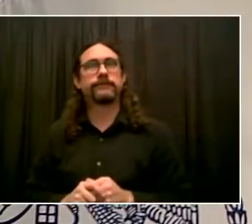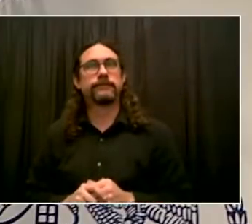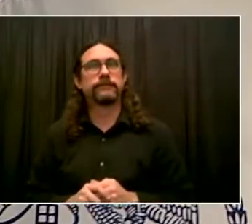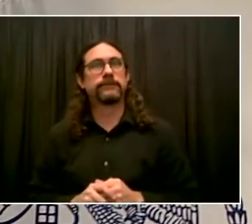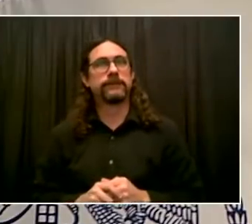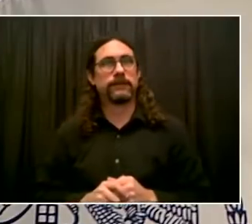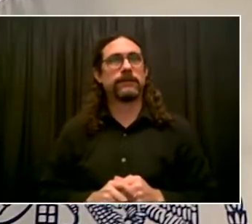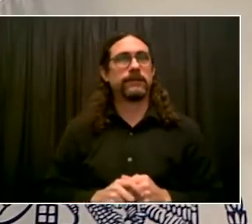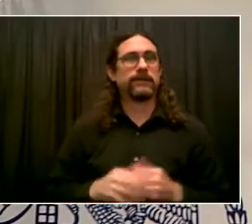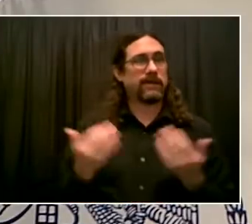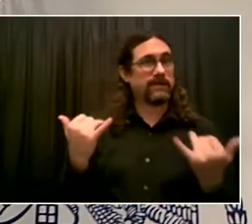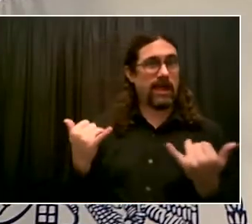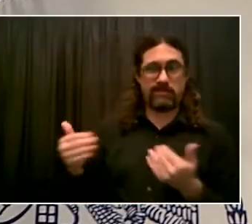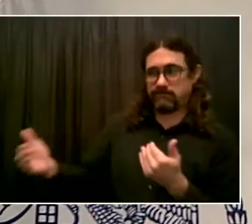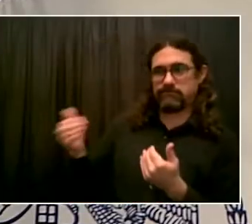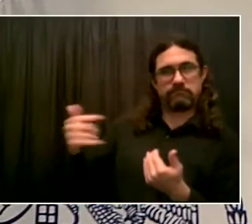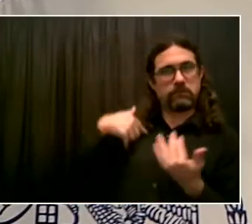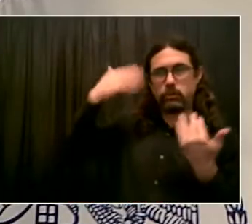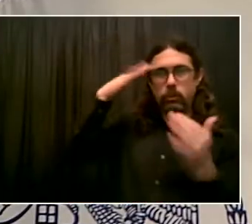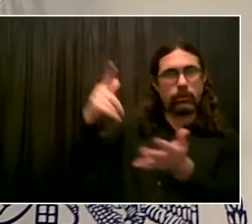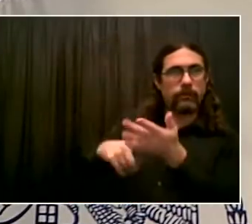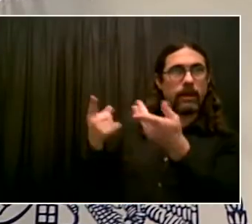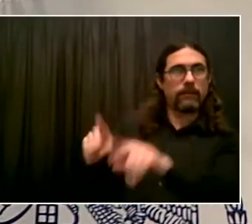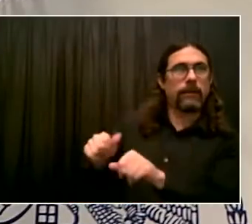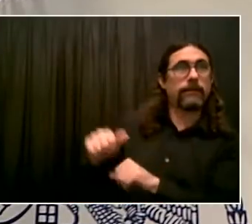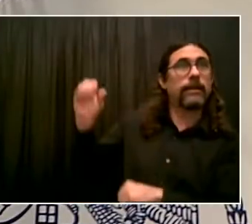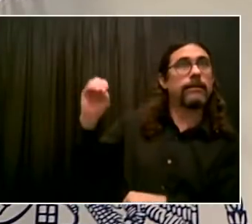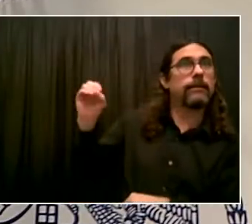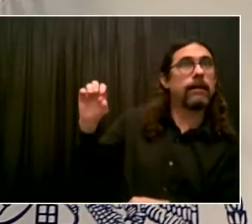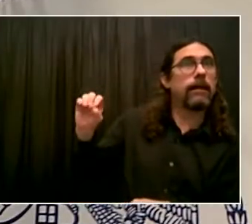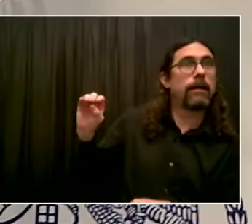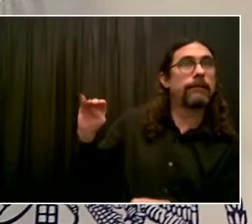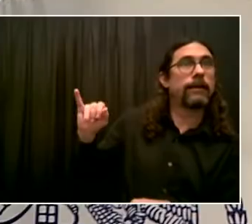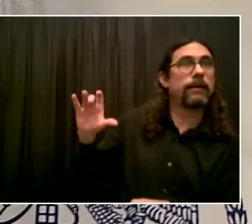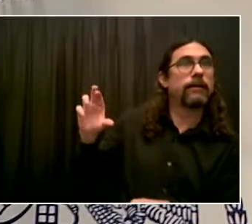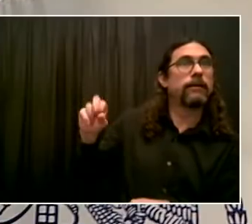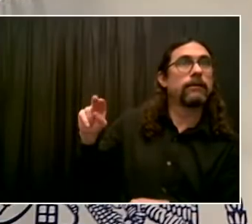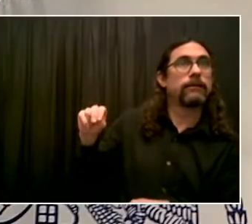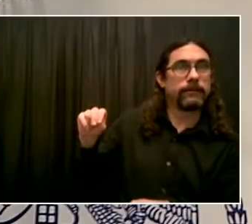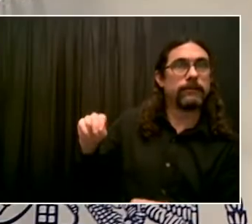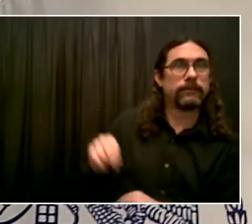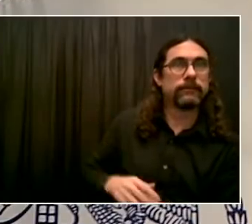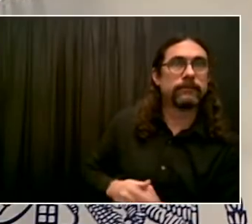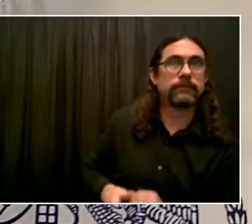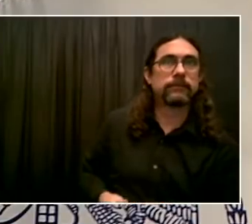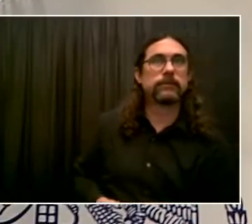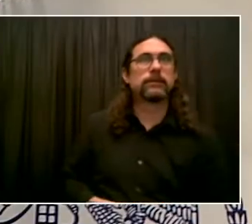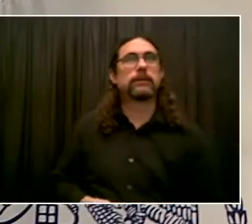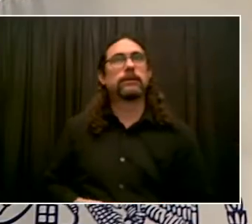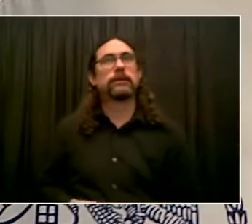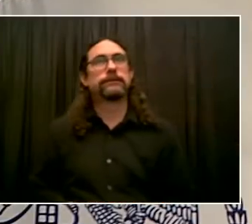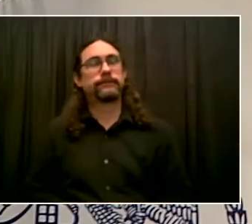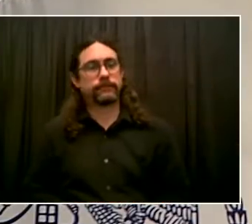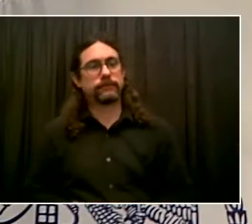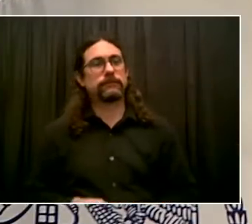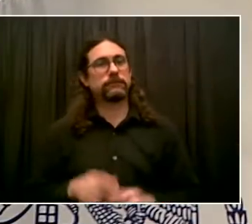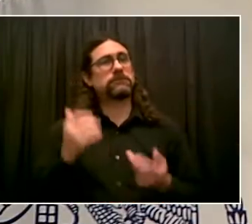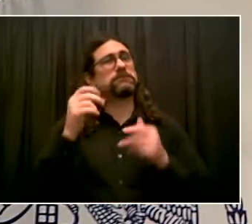THIS MANDATE WILL MAKE A HUGE DIFFERENCE AND BE IN EFFECT QUICKLY AND IS GOING TO HELP PROTECTPE OPLE FOMOR NS THAND ONMTHS TO COME BECAUSE PEOPLE EVEN GET THE FIRST DOSE STARTS ONTHE